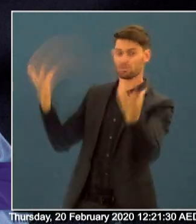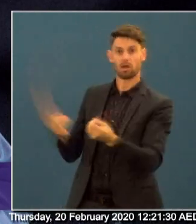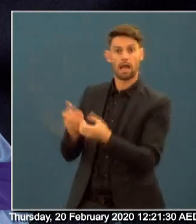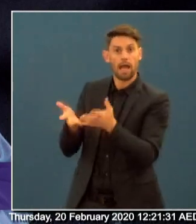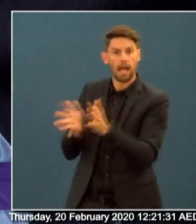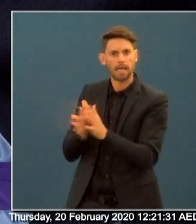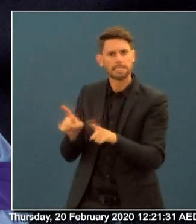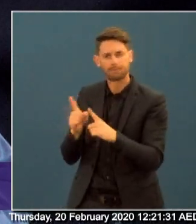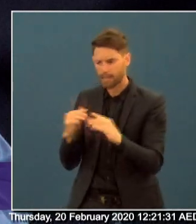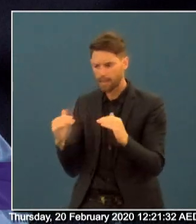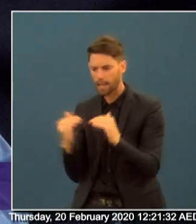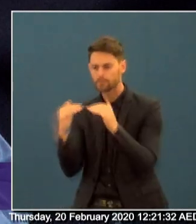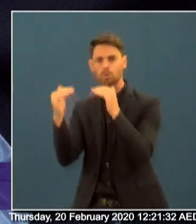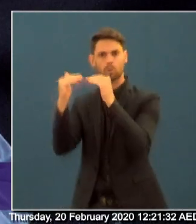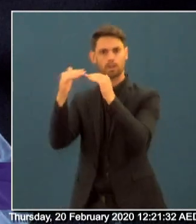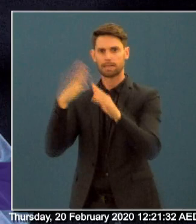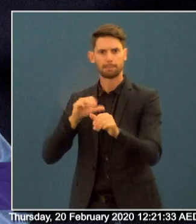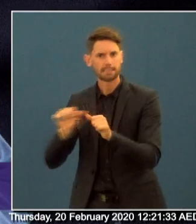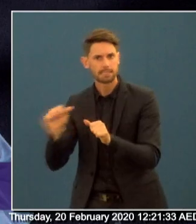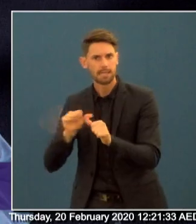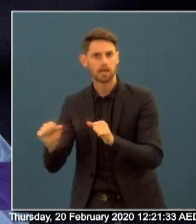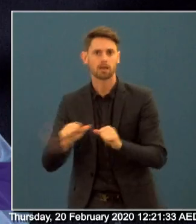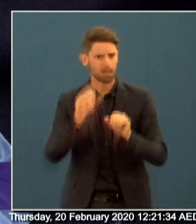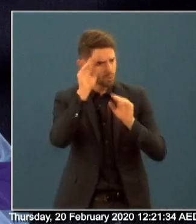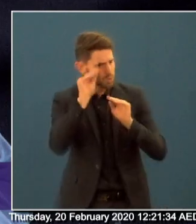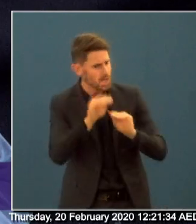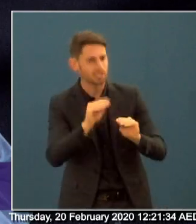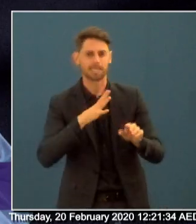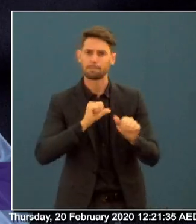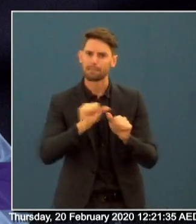And we certainly need better cross-sector collaboration between